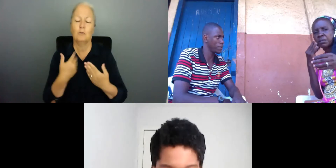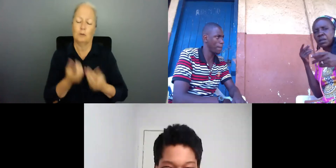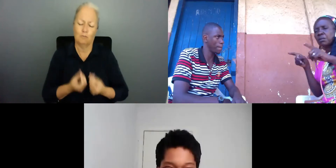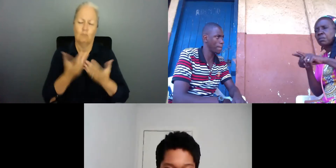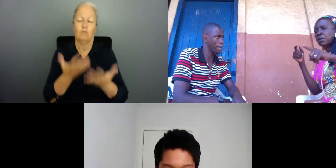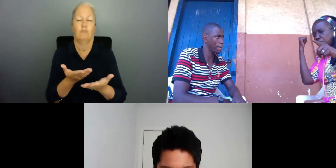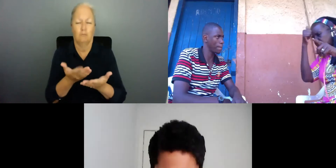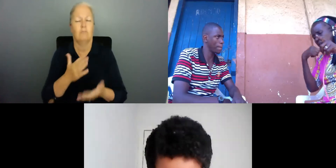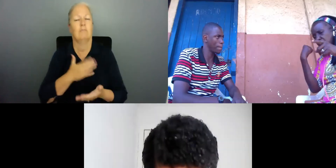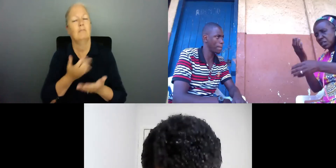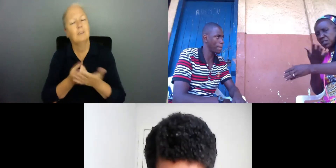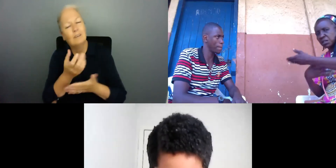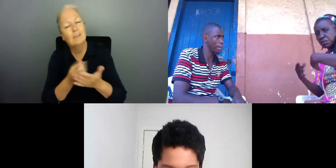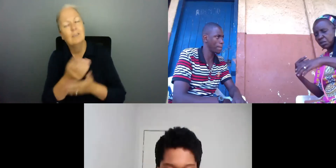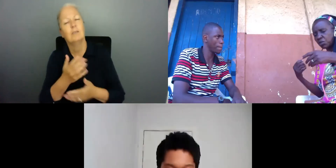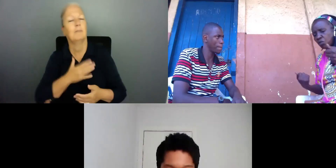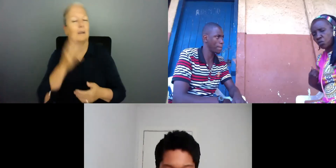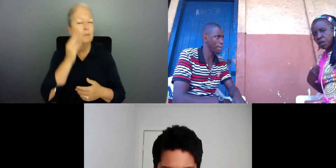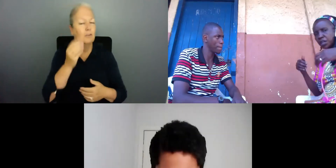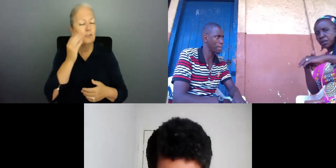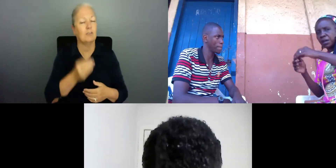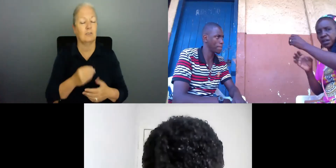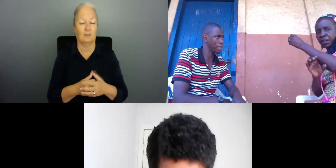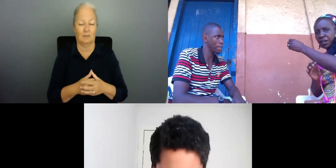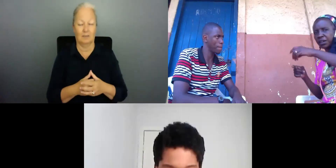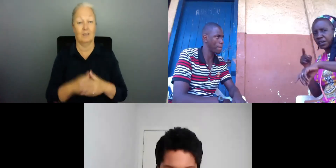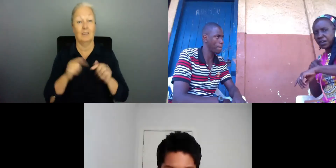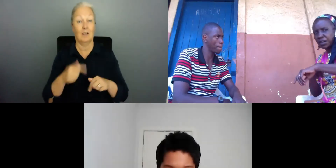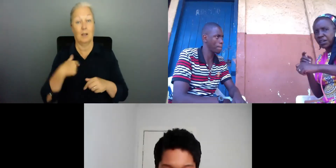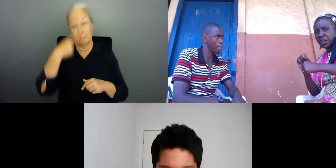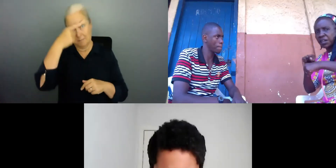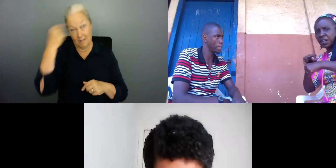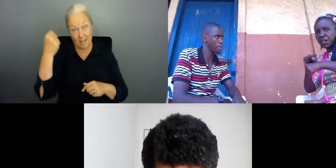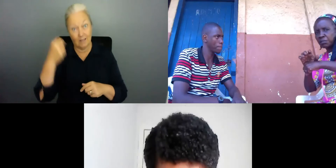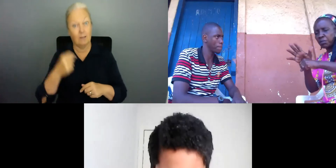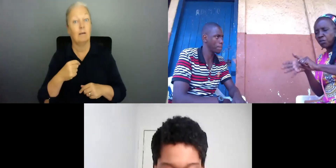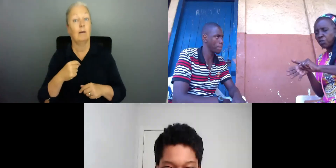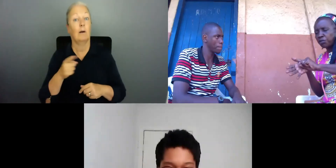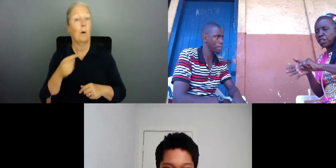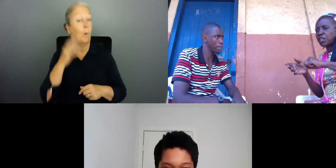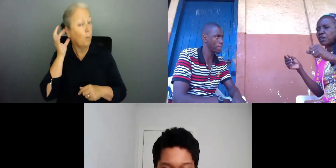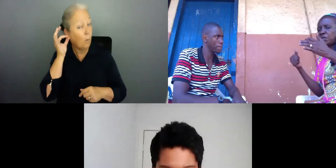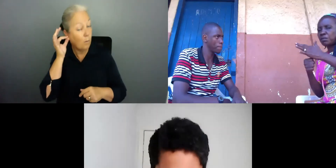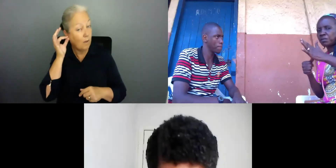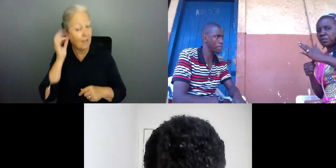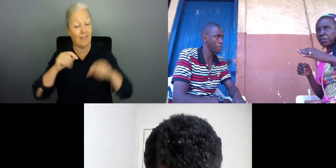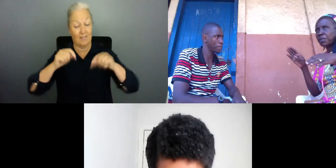in my country especially in a period of global pandemic brazil is a structurally racist